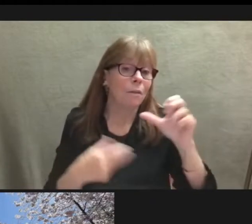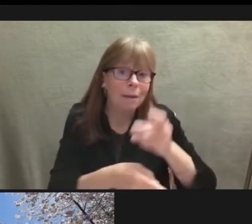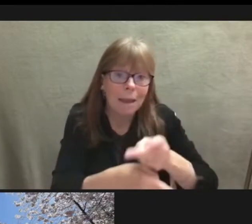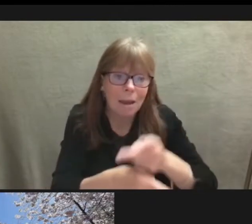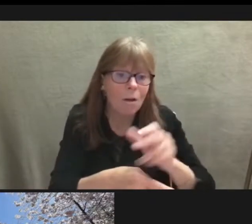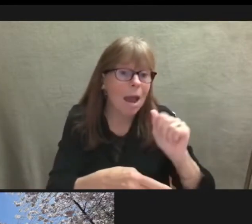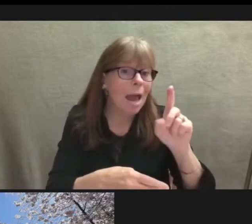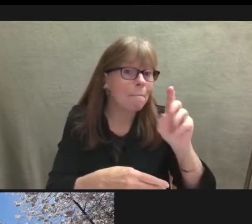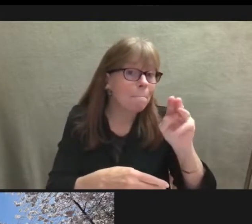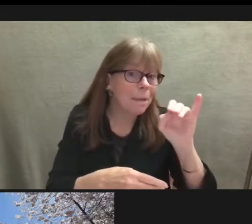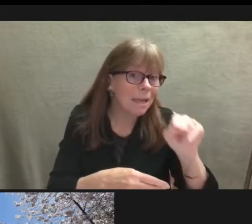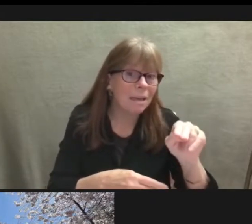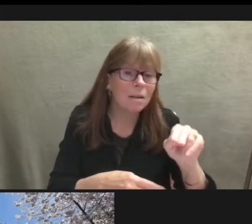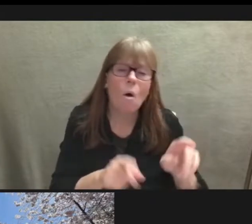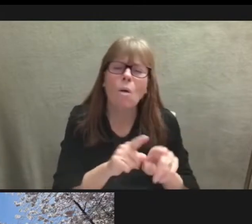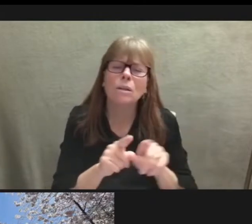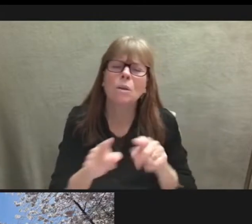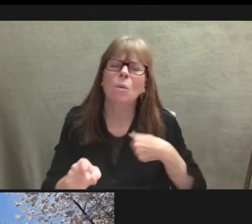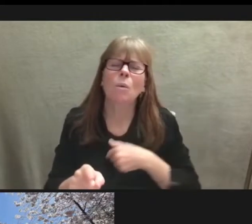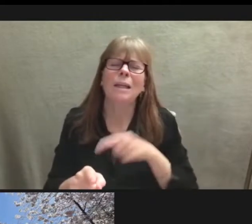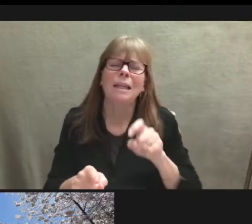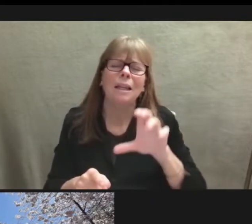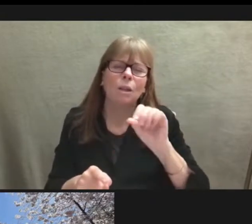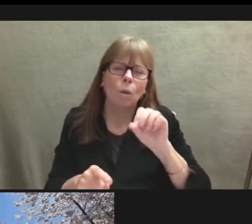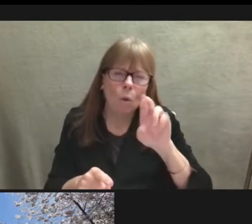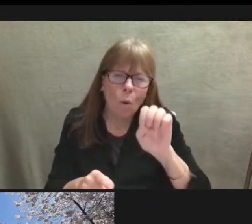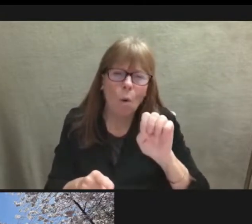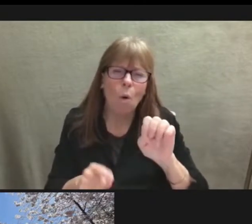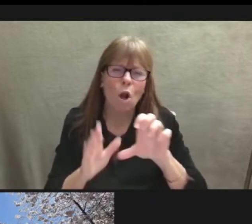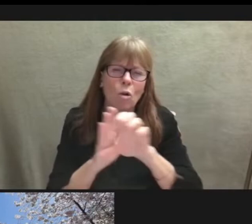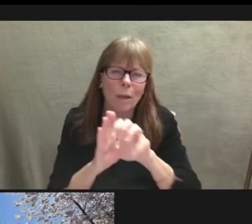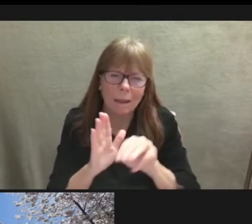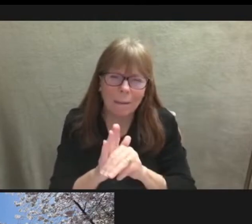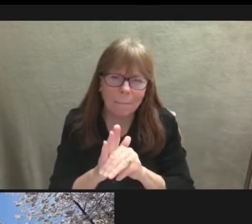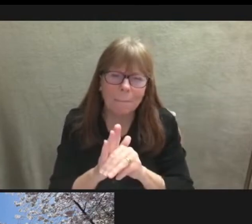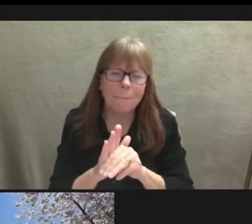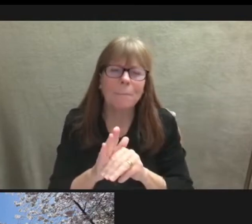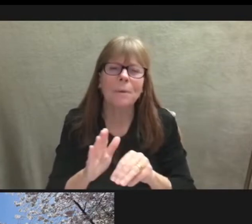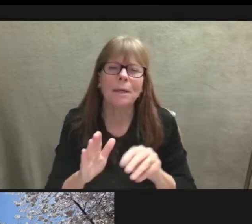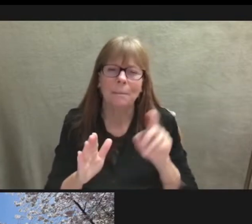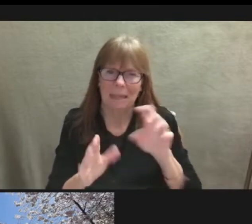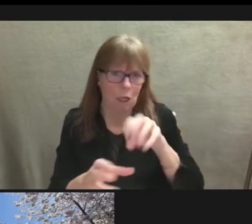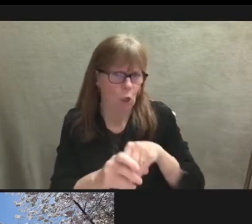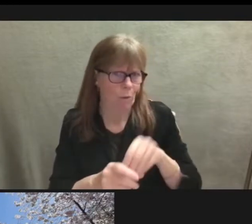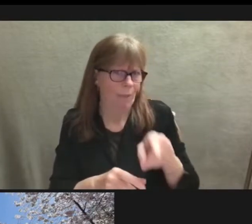that we talked about. That clinical care curricula to be included there as well. Because we would